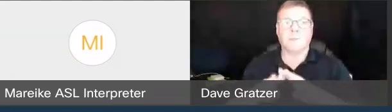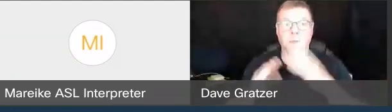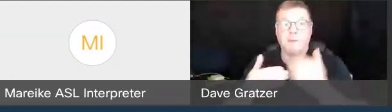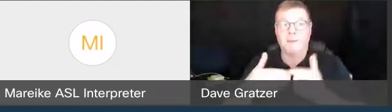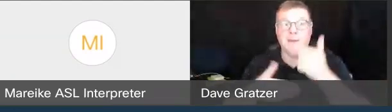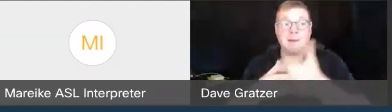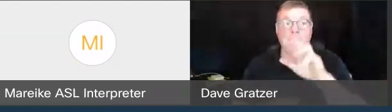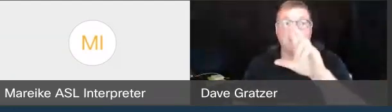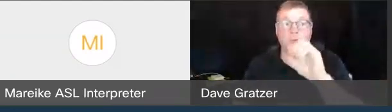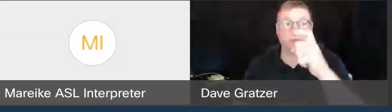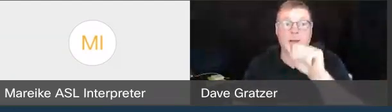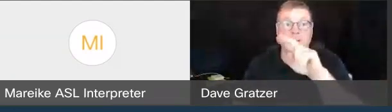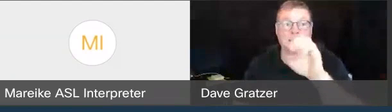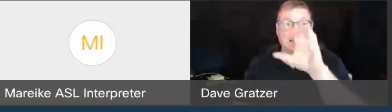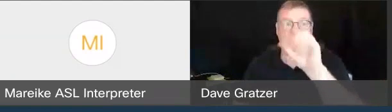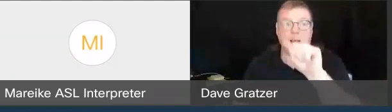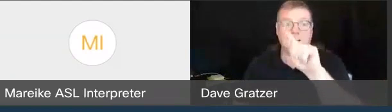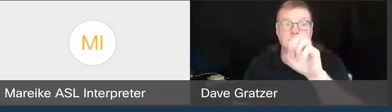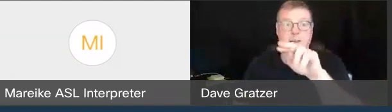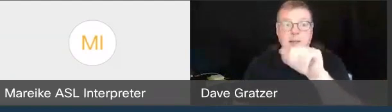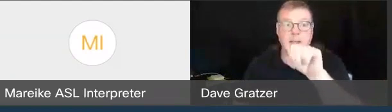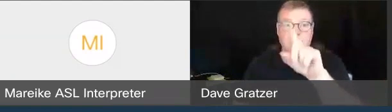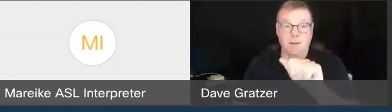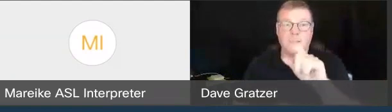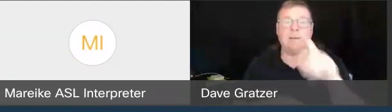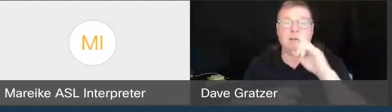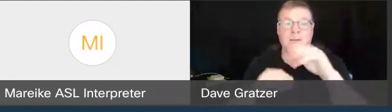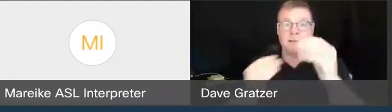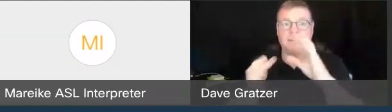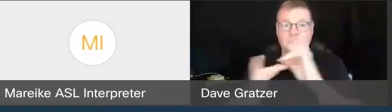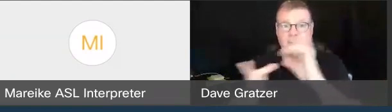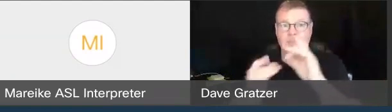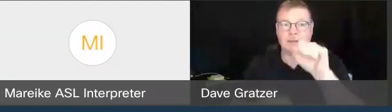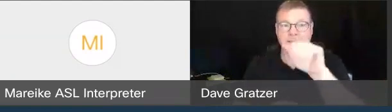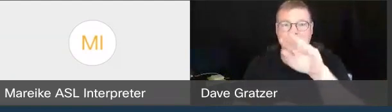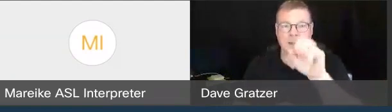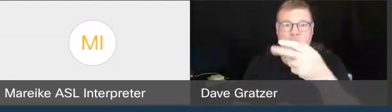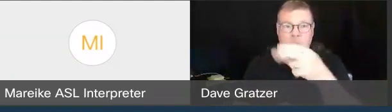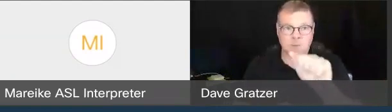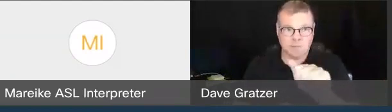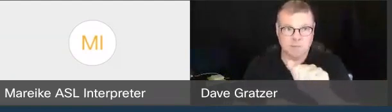be Roxanne Castaneda who will give some comments from SAMHSA and just a moment, and then followed